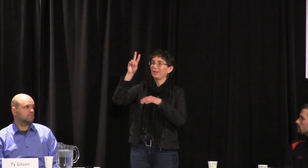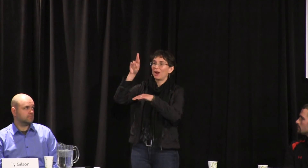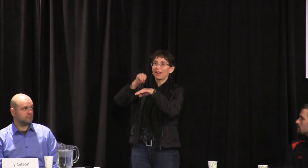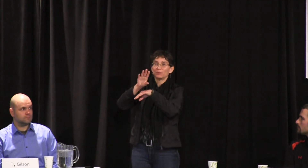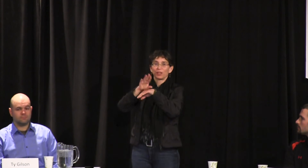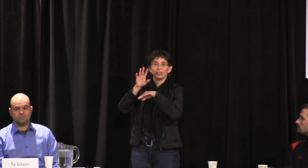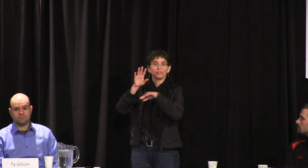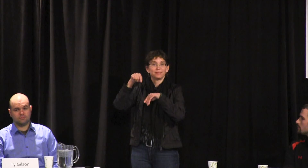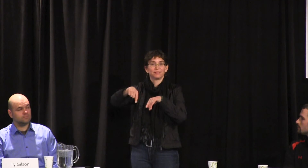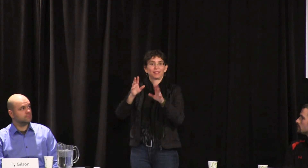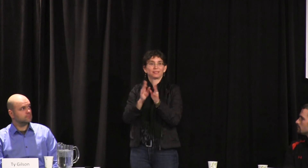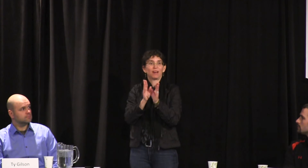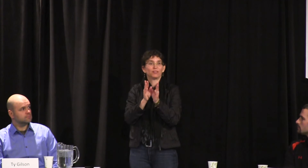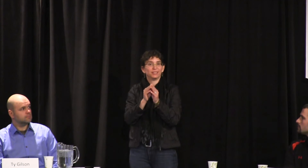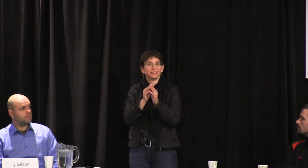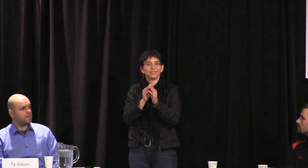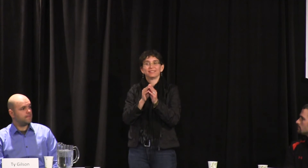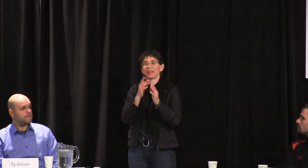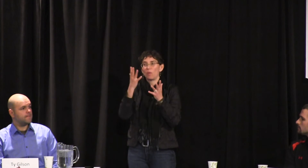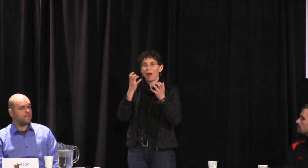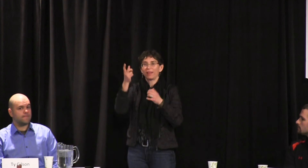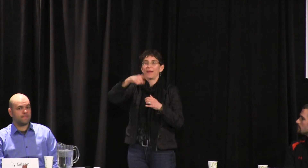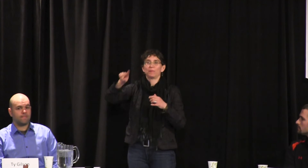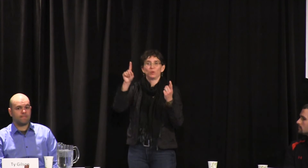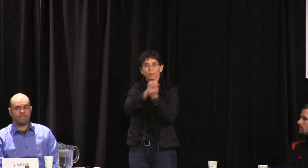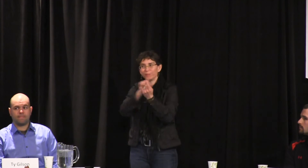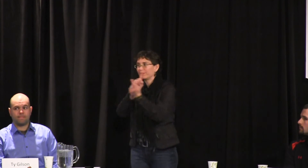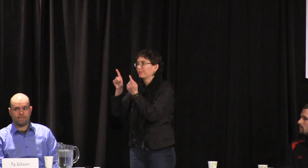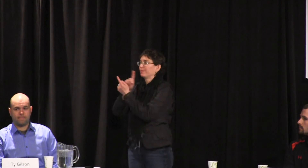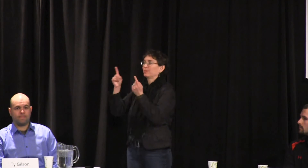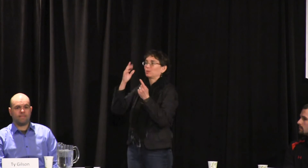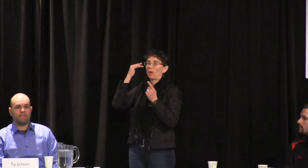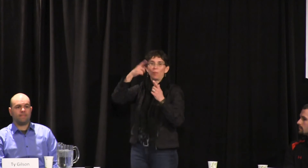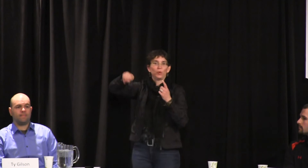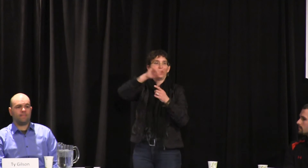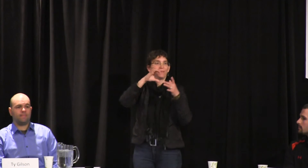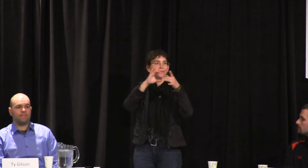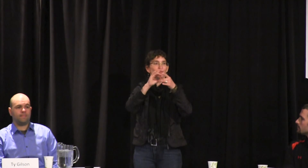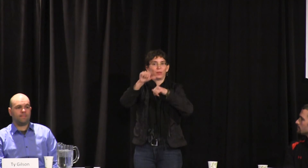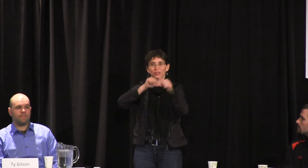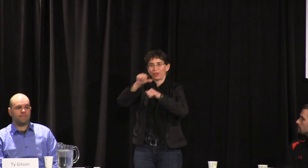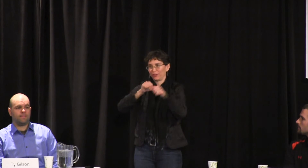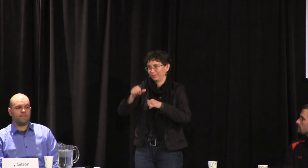counselors to help you make that recommendation. We've had some vocational rehabilitation counselors here and it's been great with them meeting